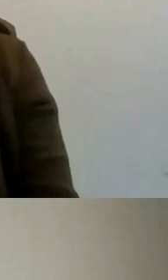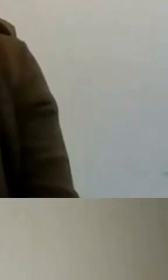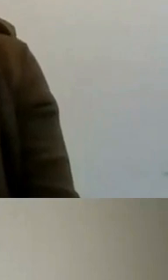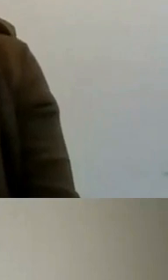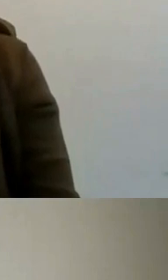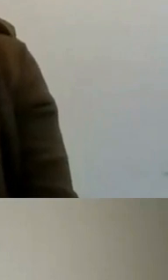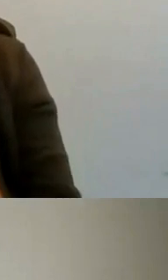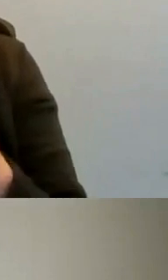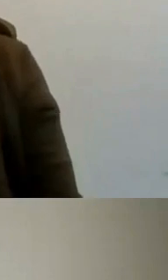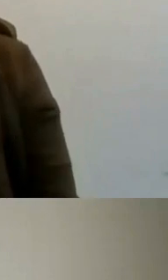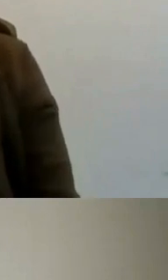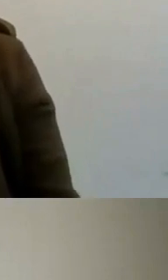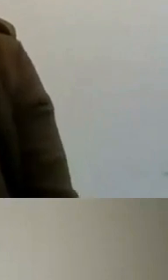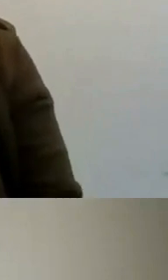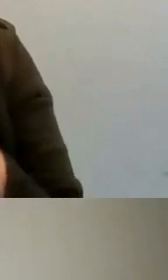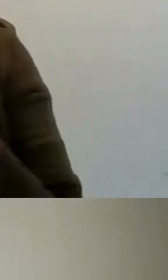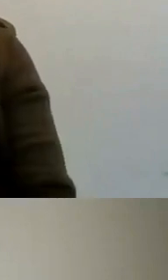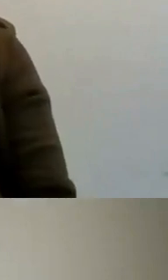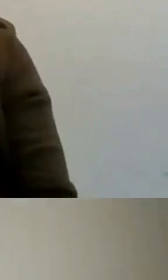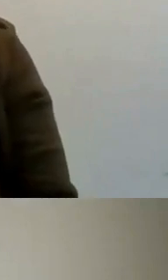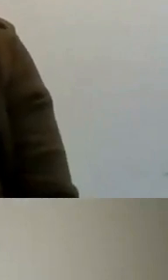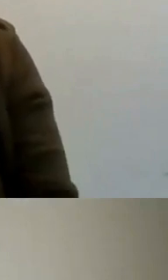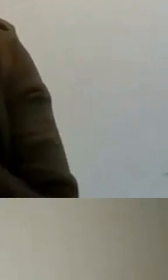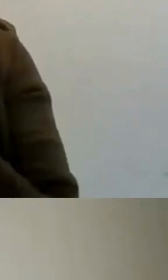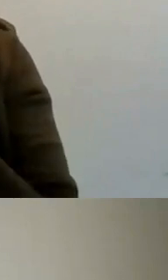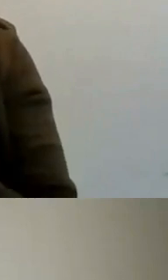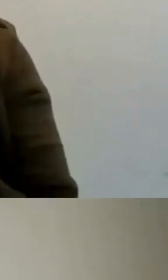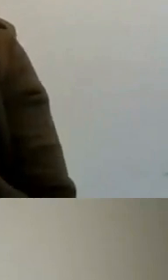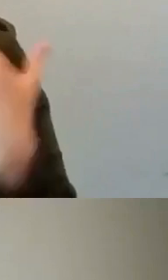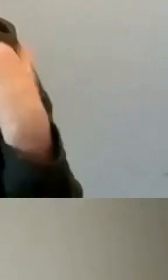for the homeless so it is a delight to to have you present today Colin thanks for being with us